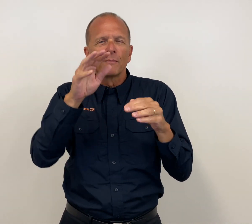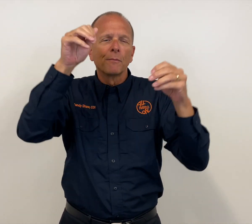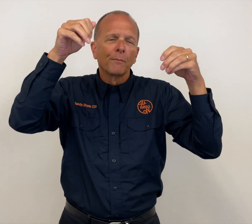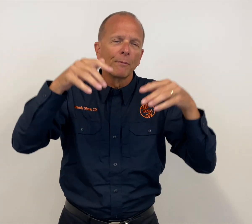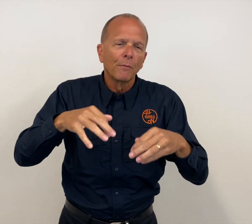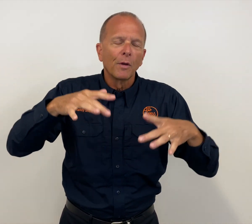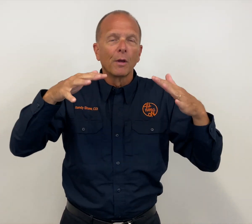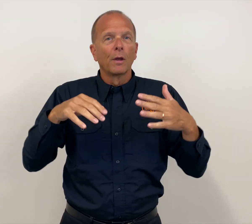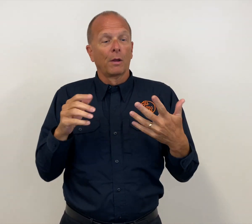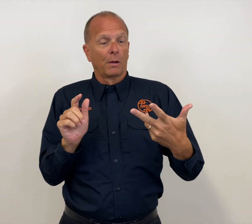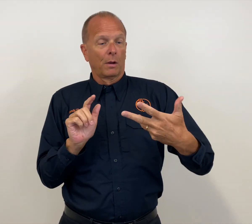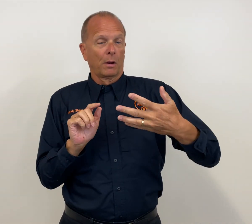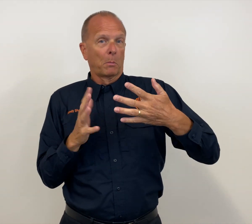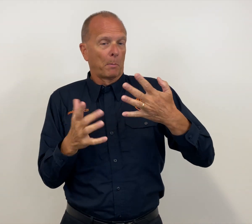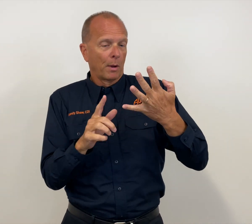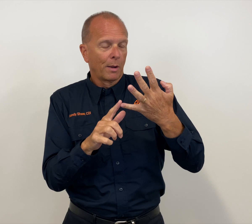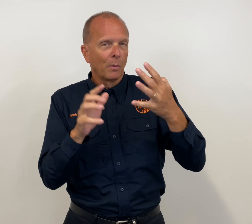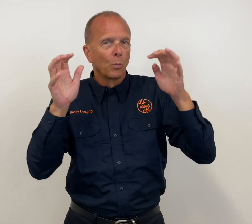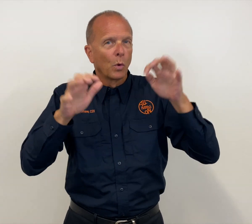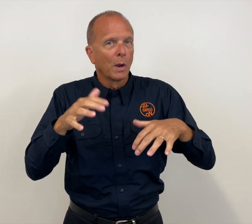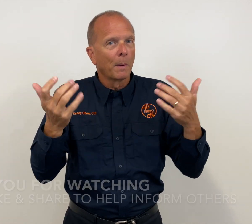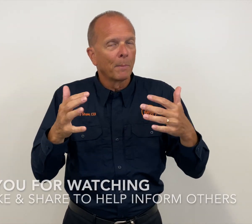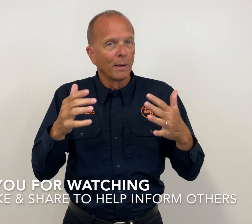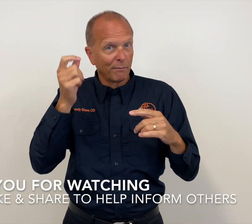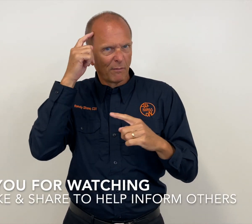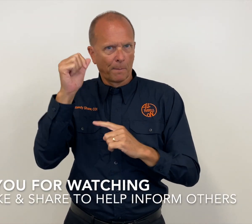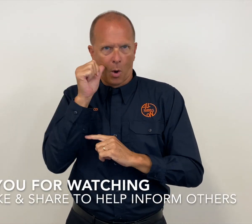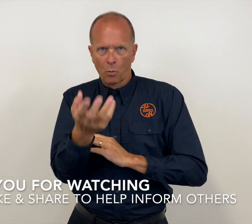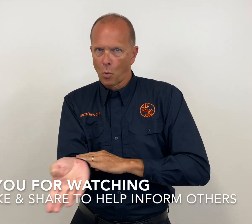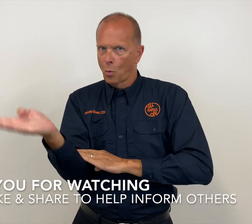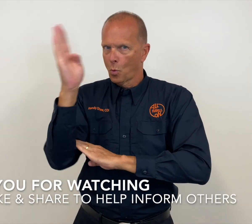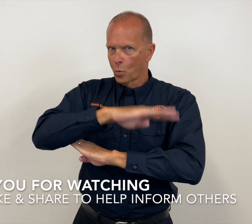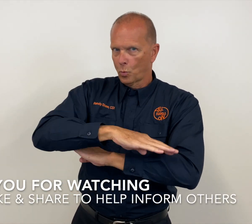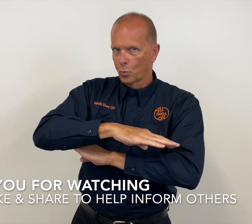these will last all day Thursday thank you very much for watching please like